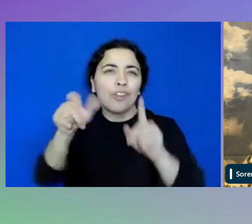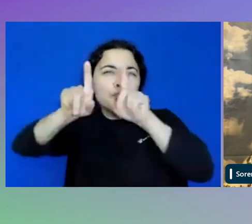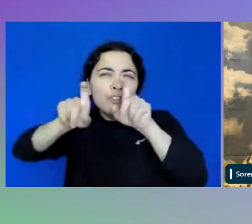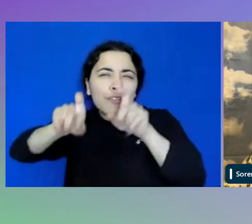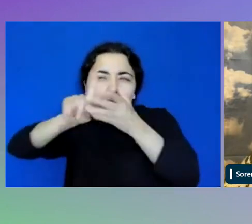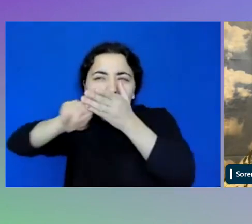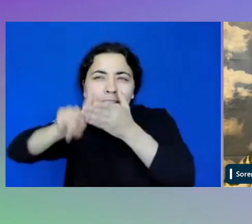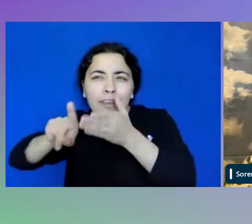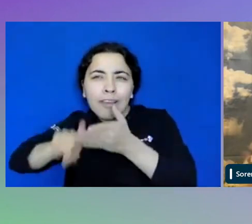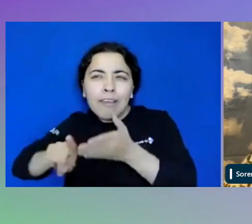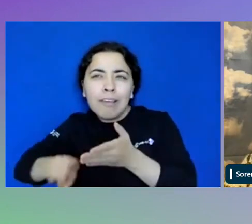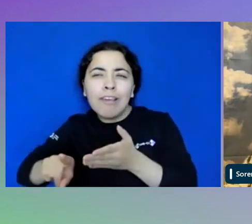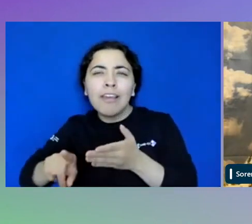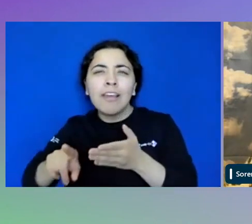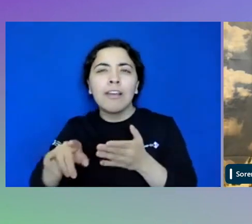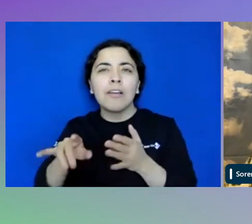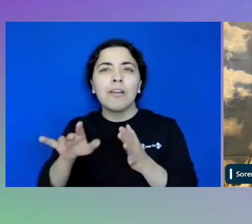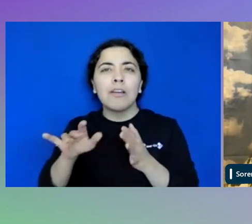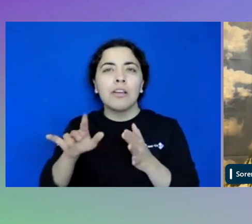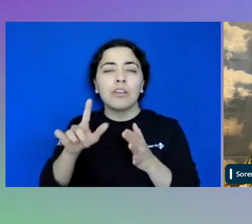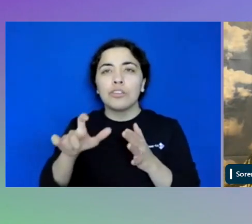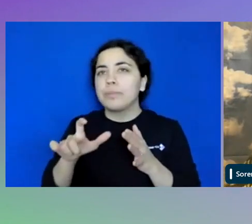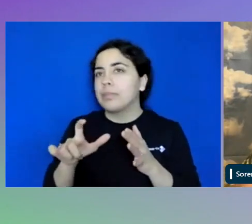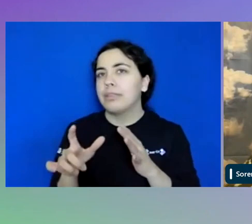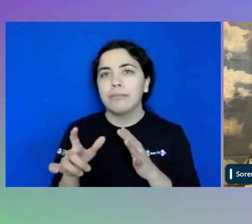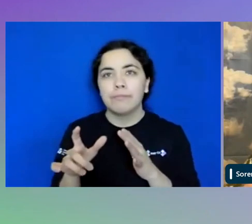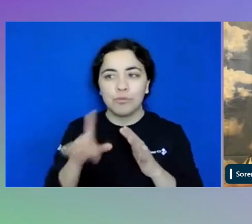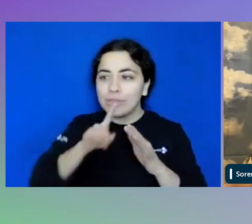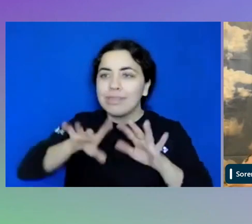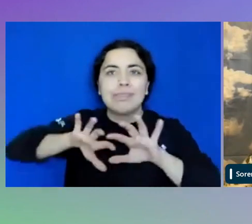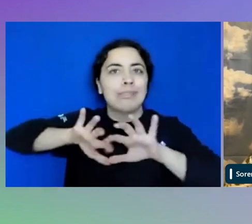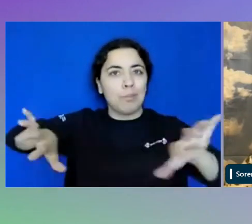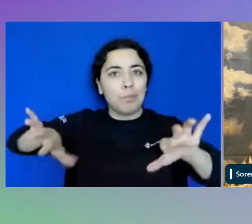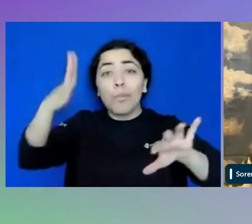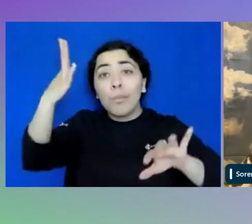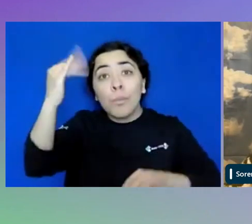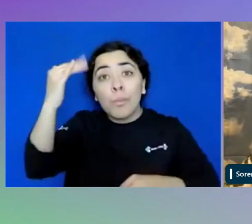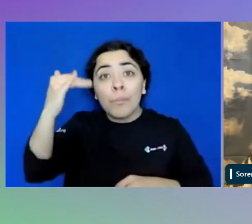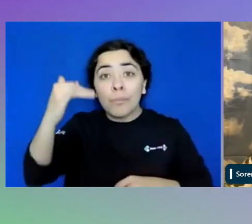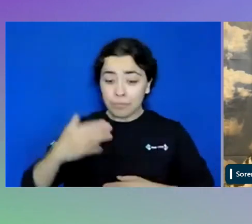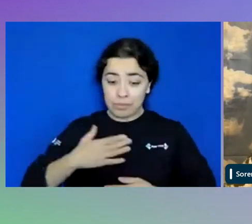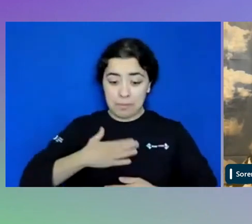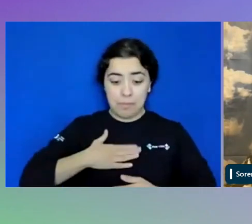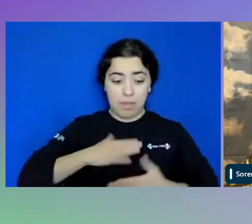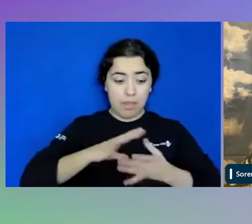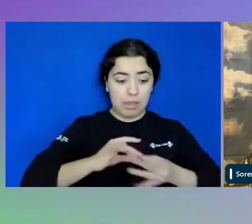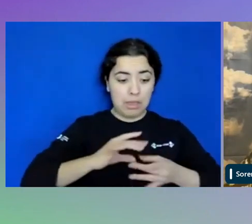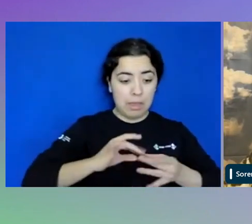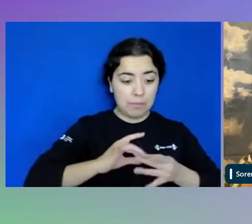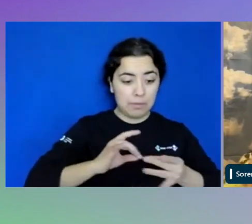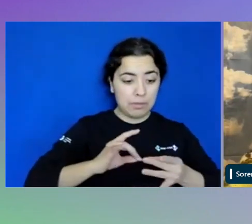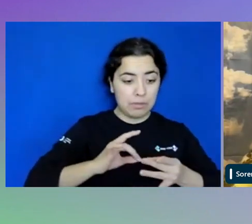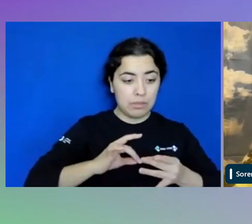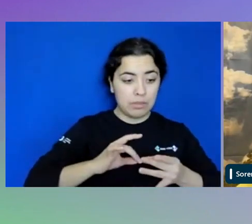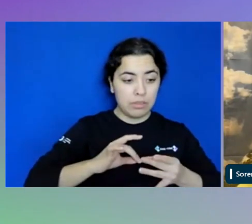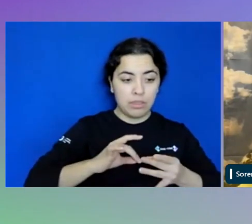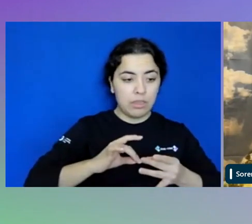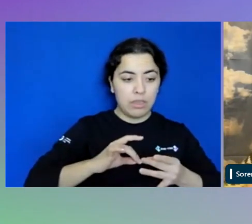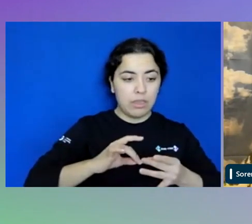completely disconnected from that, because then none of your comments can be tied to that